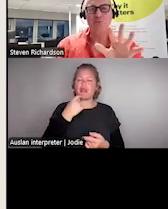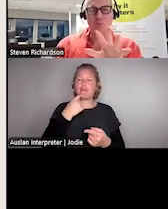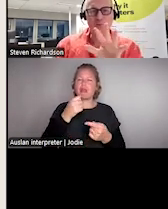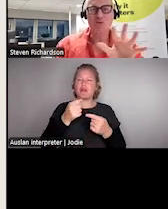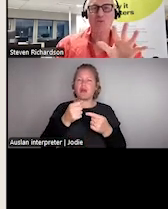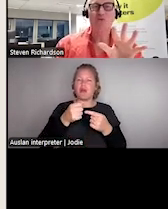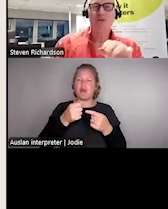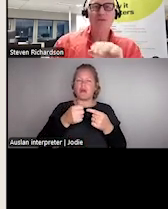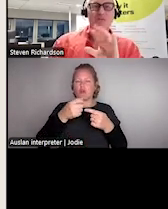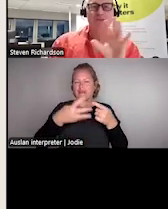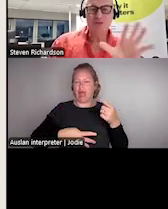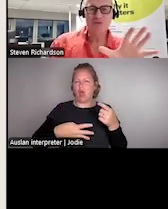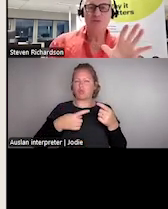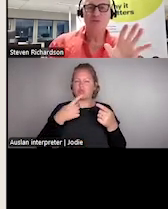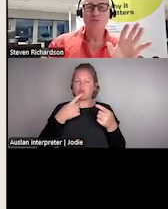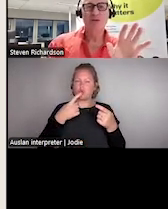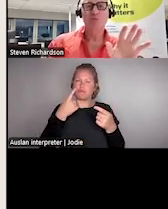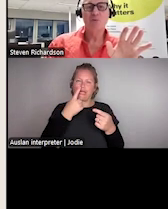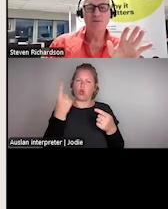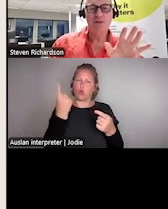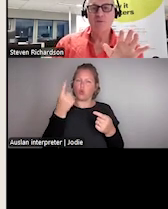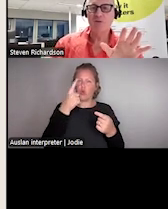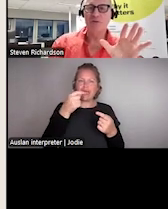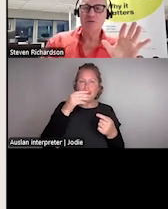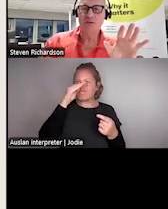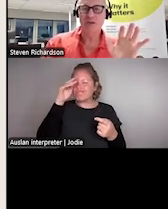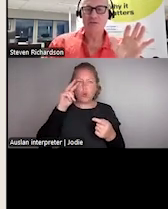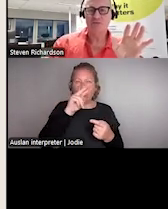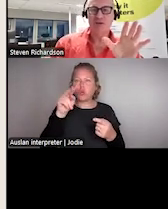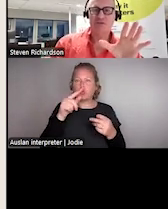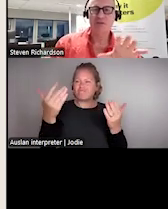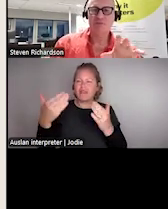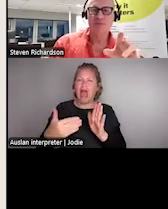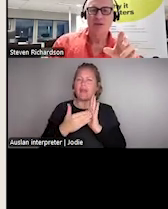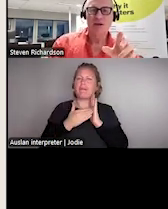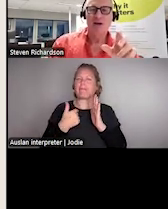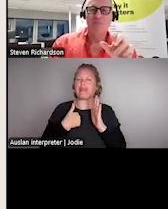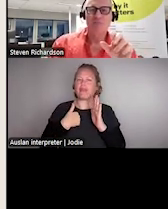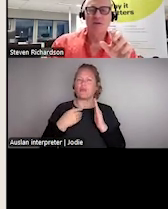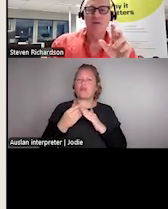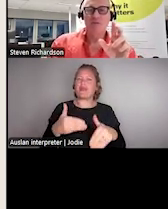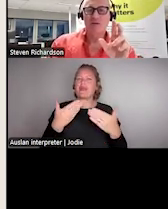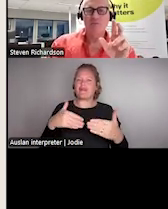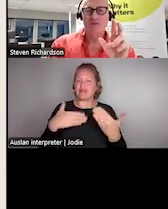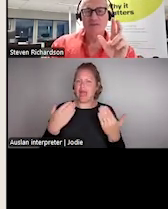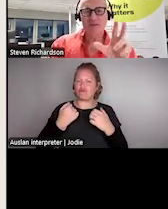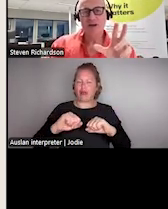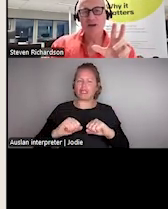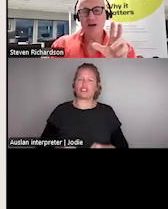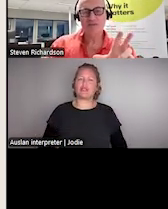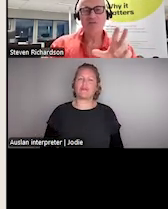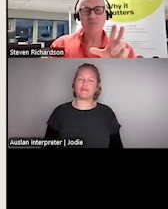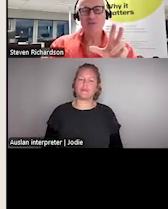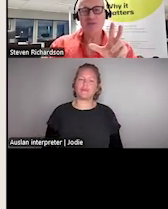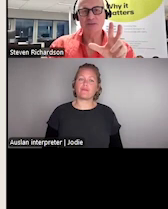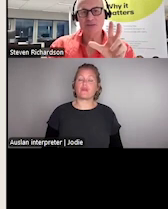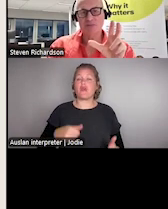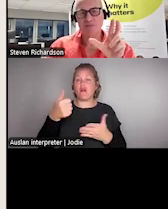you might look to to assist you with your Giving Day strategy. We see artists that run successful